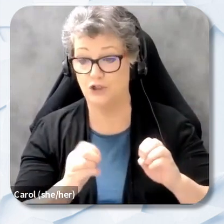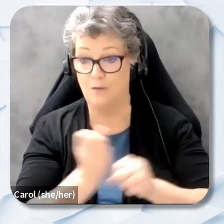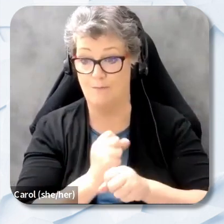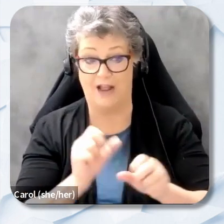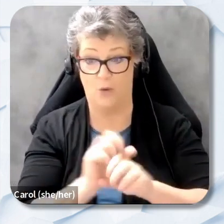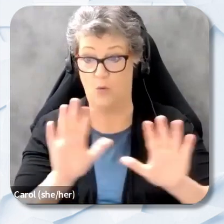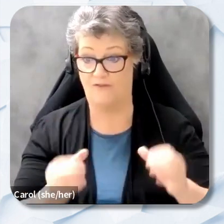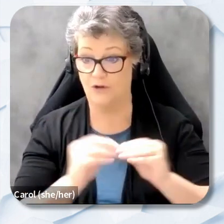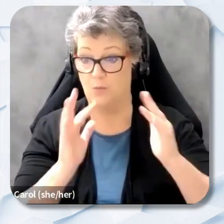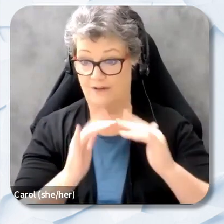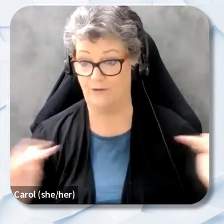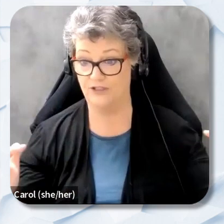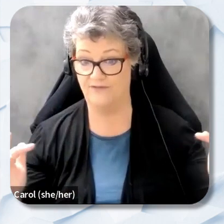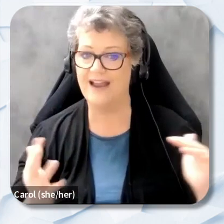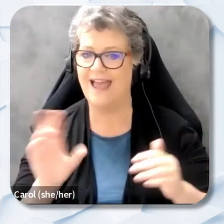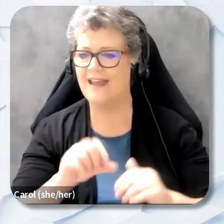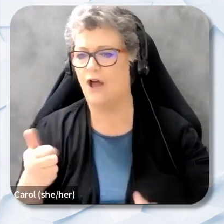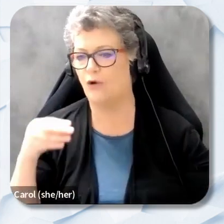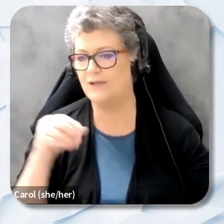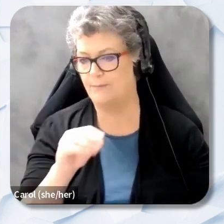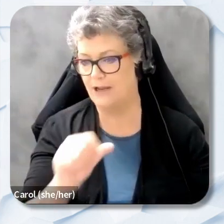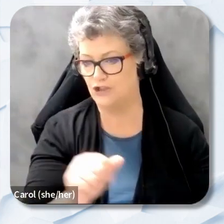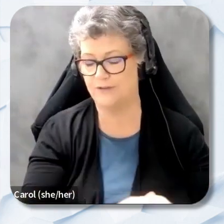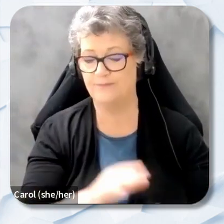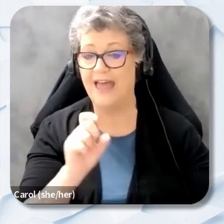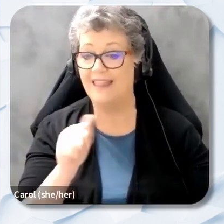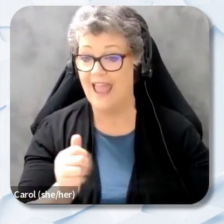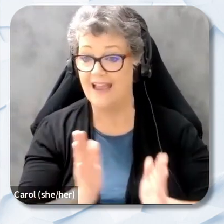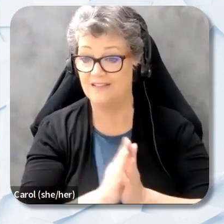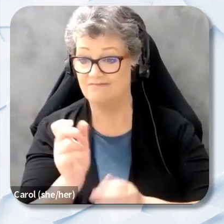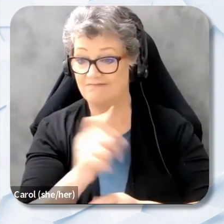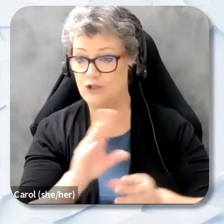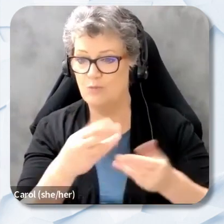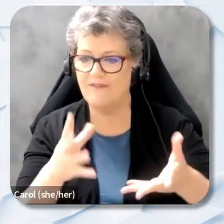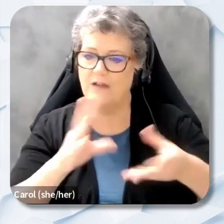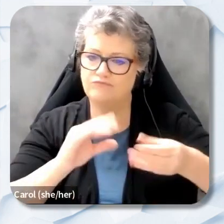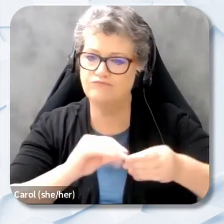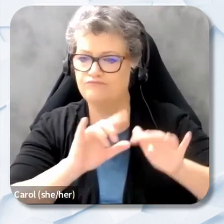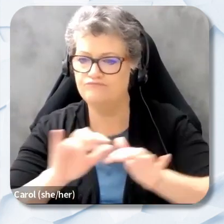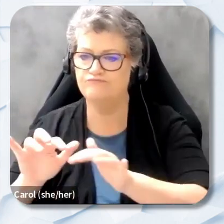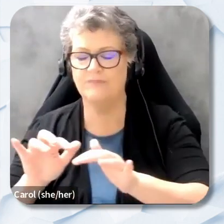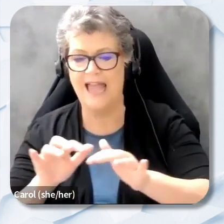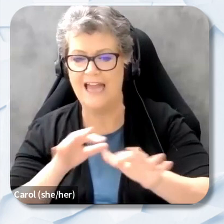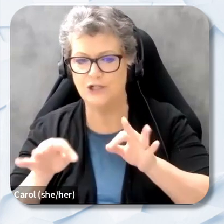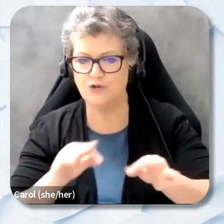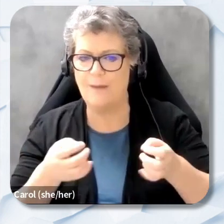and other expenditures. LEAs will be asked to provide narrative details and describe their efforts to diversify the